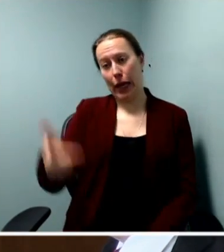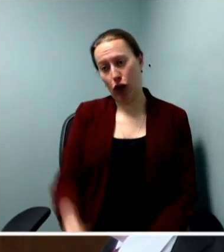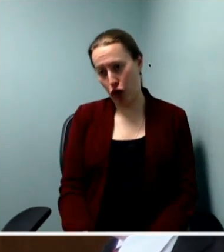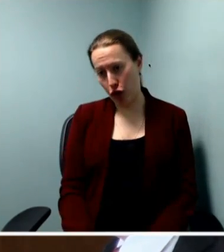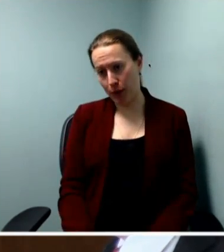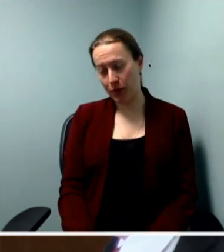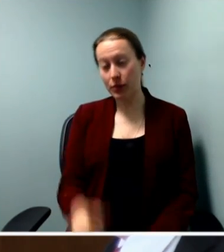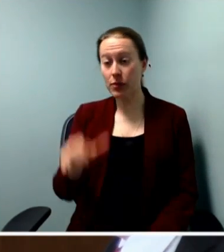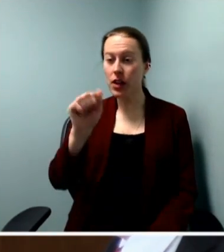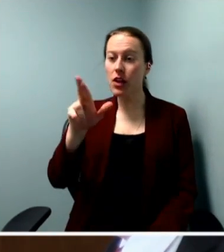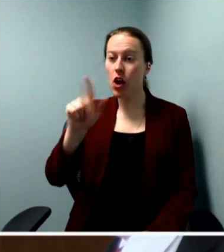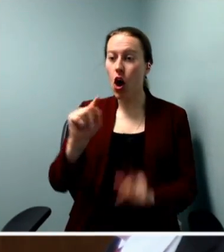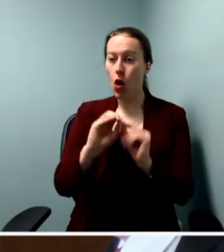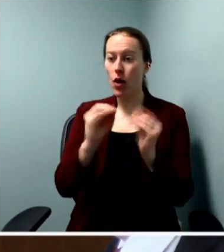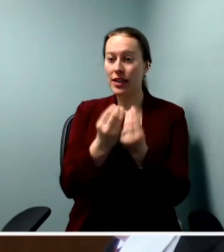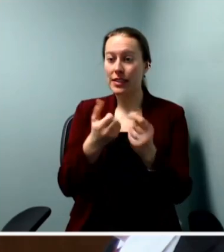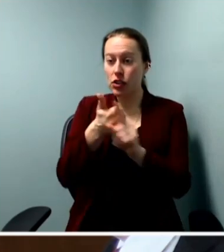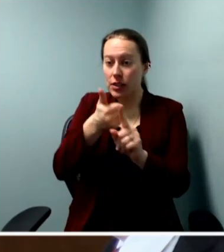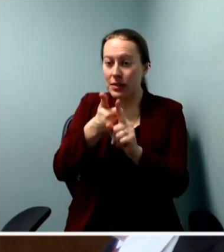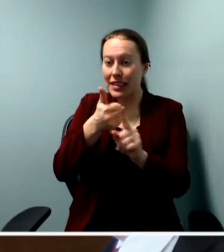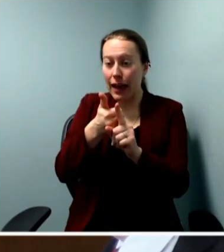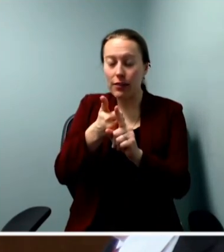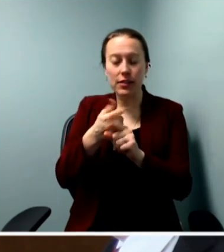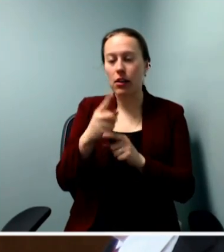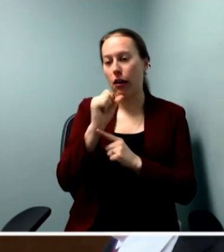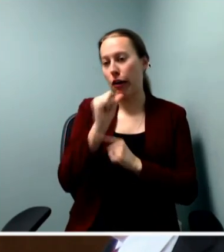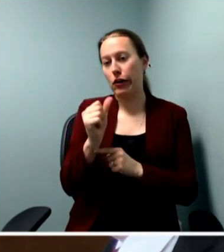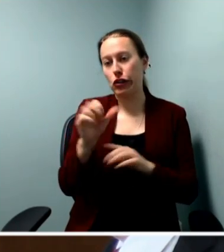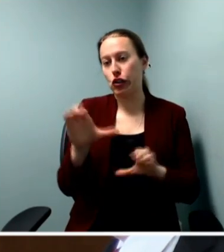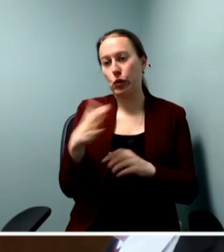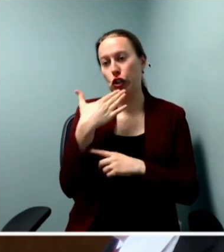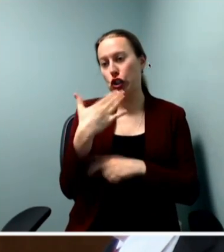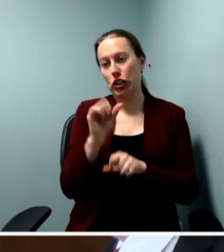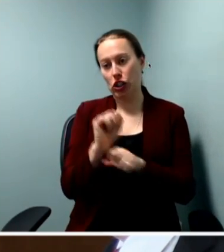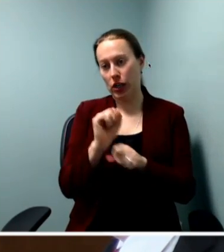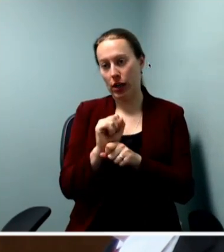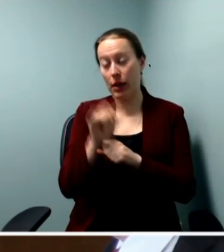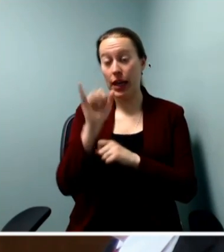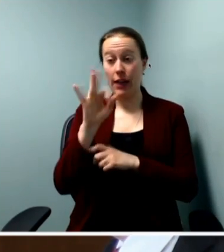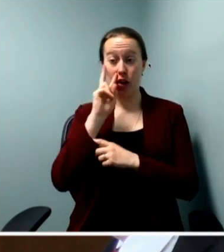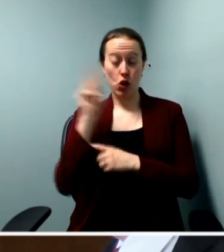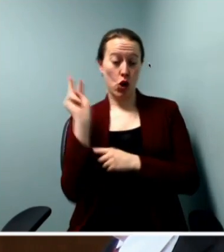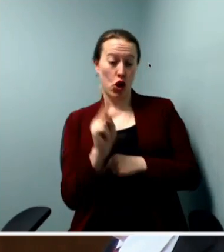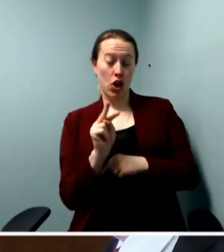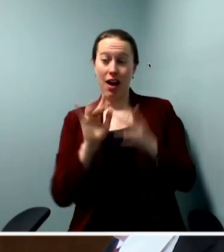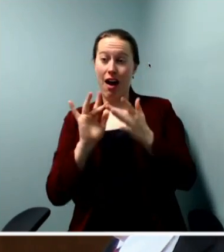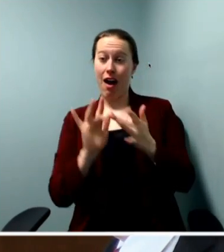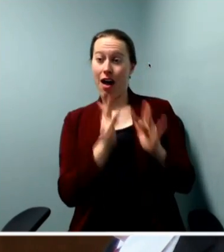are also not doing a very good job. We look at our online work, it is not accessible.